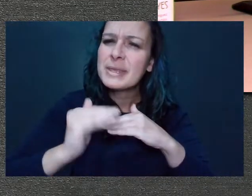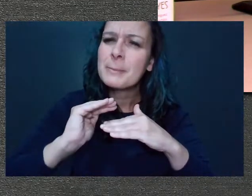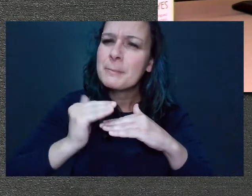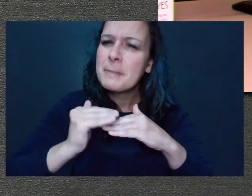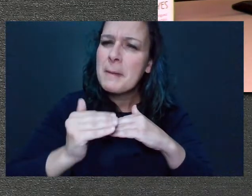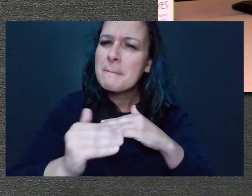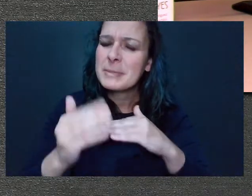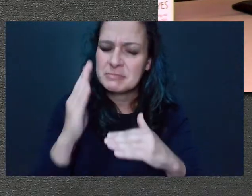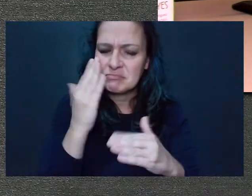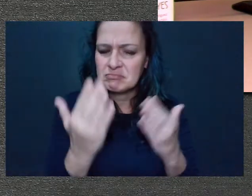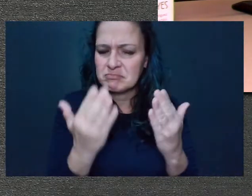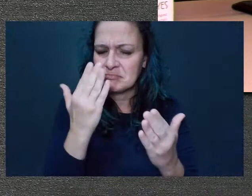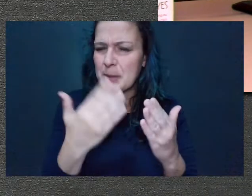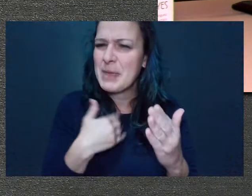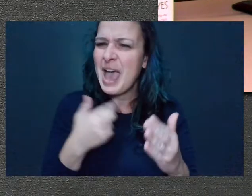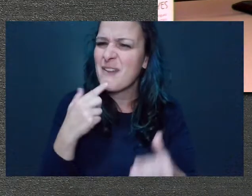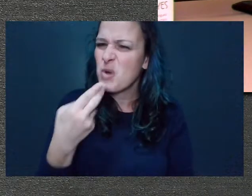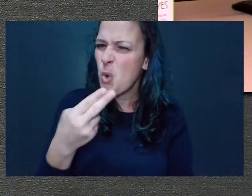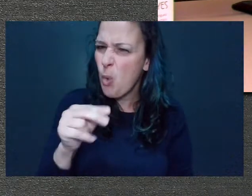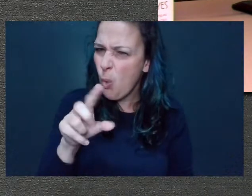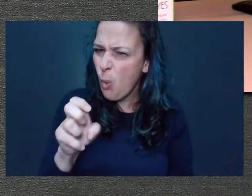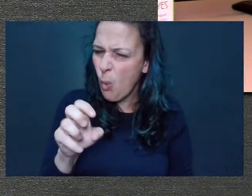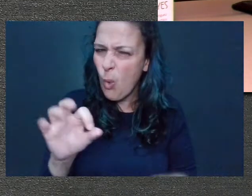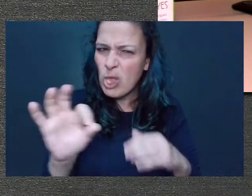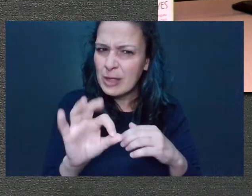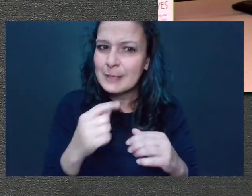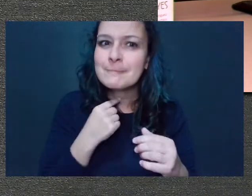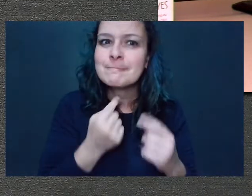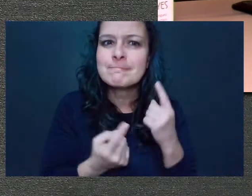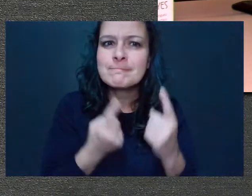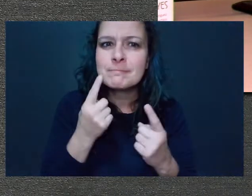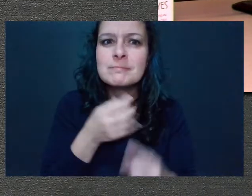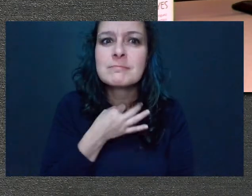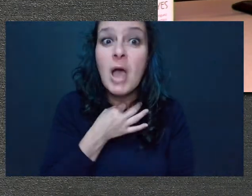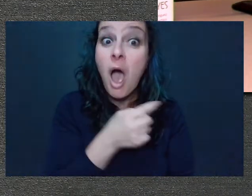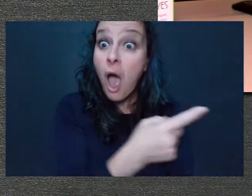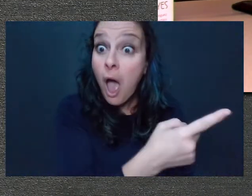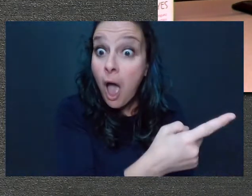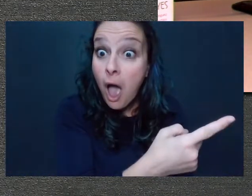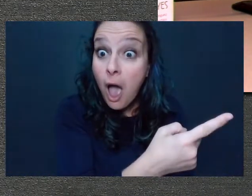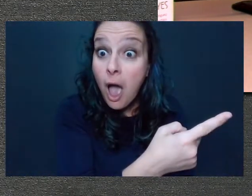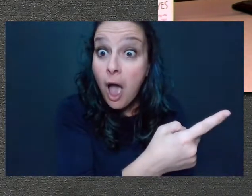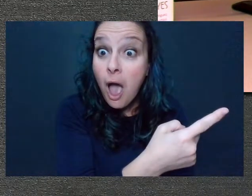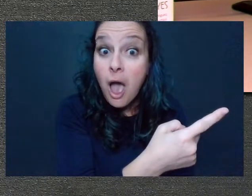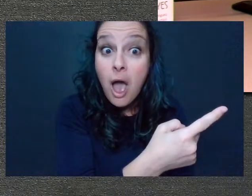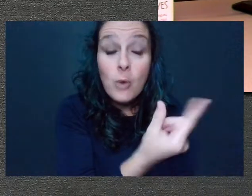Seems like there might be a hole in it. Let's see what it is. [gasps] Do you see?